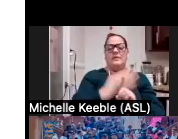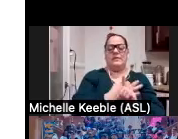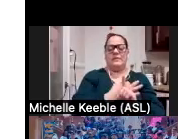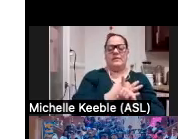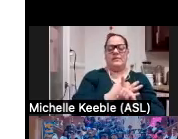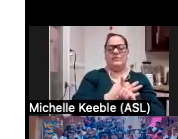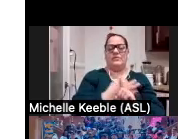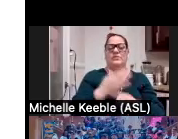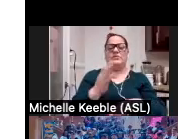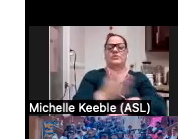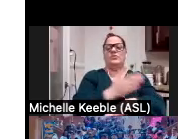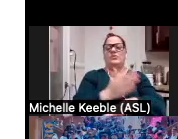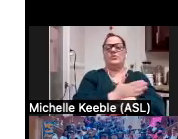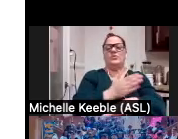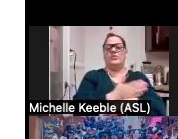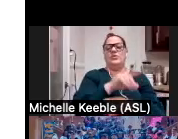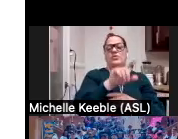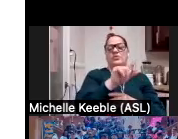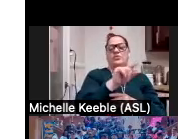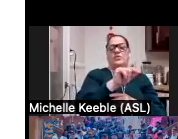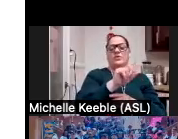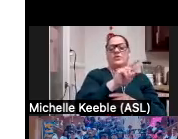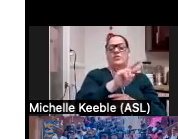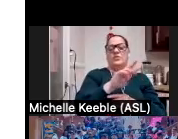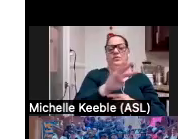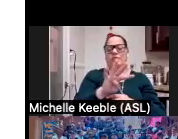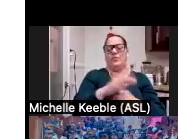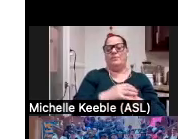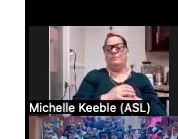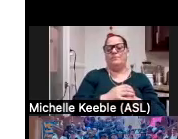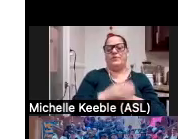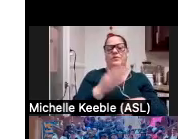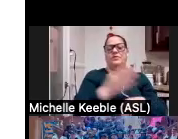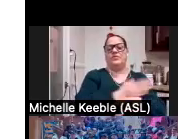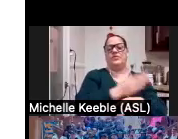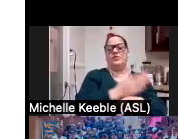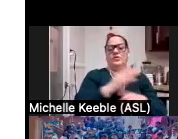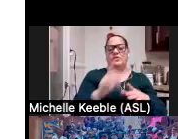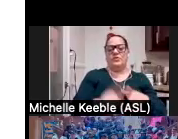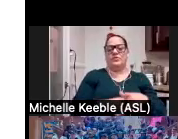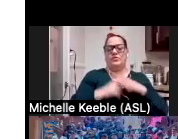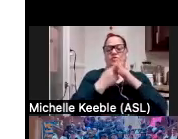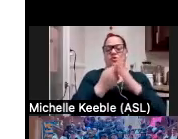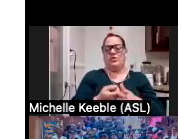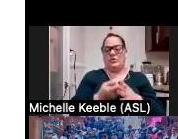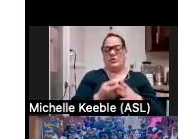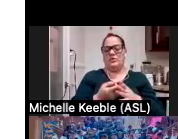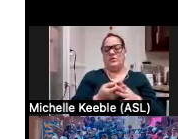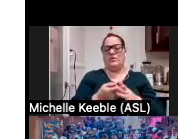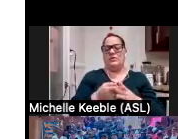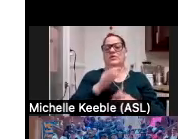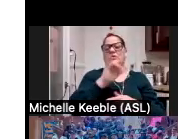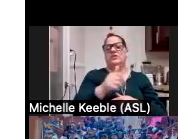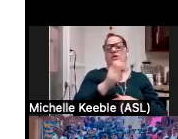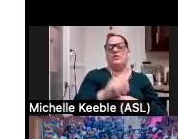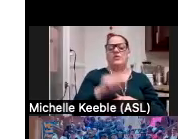planning actually started summer 2024. Um, and the construction actually started in January 2025. Um,